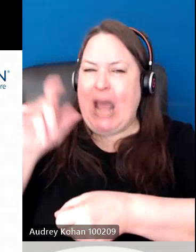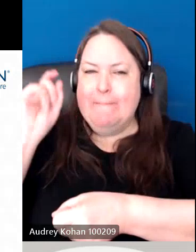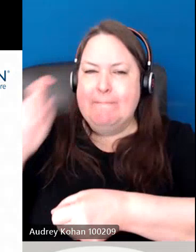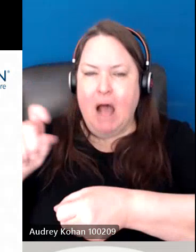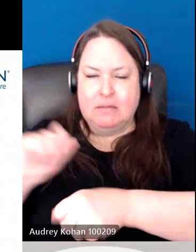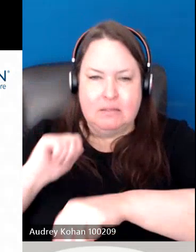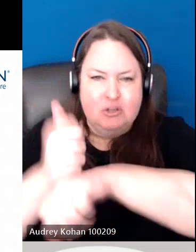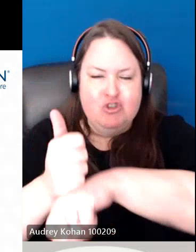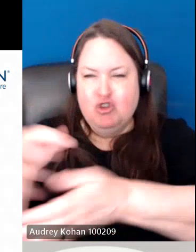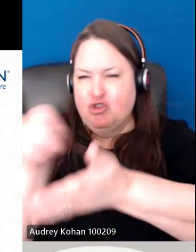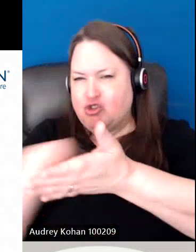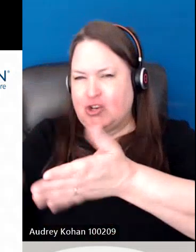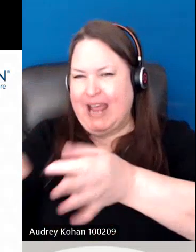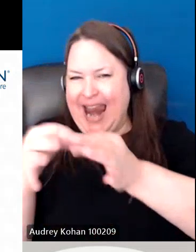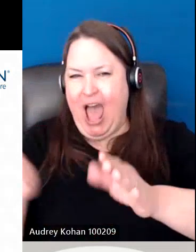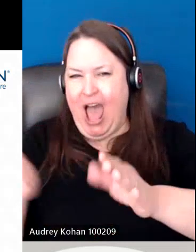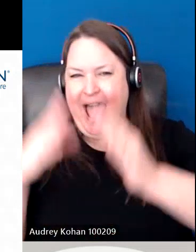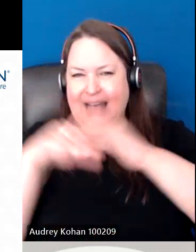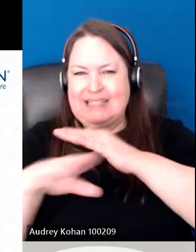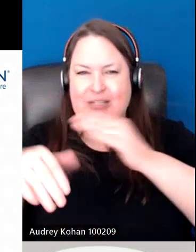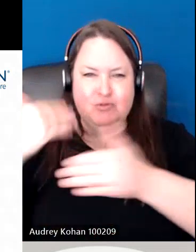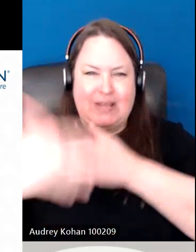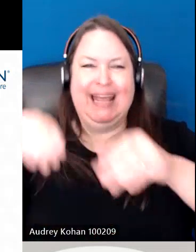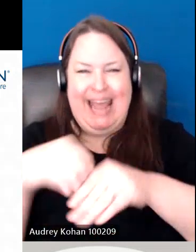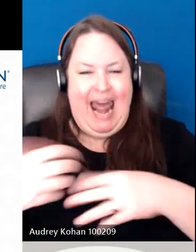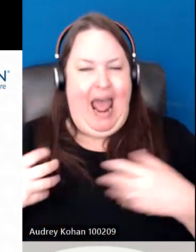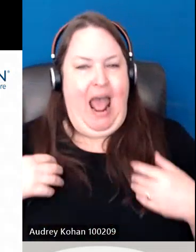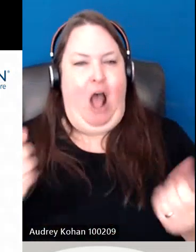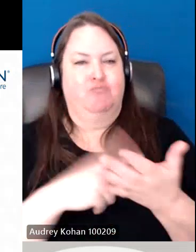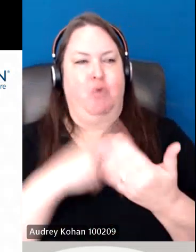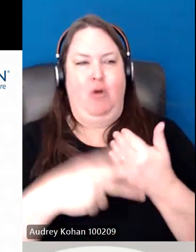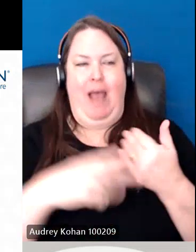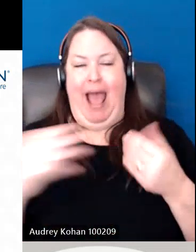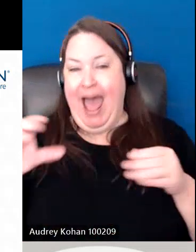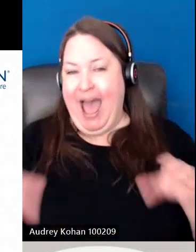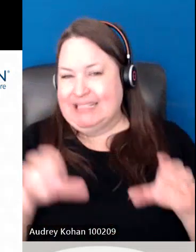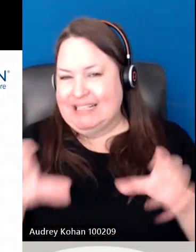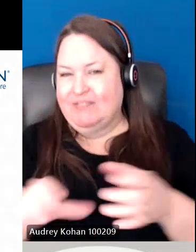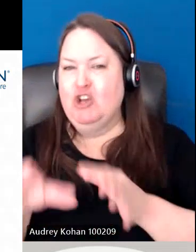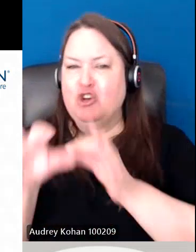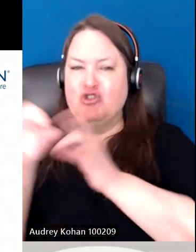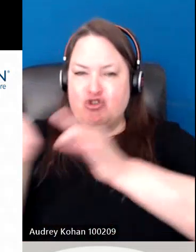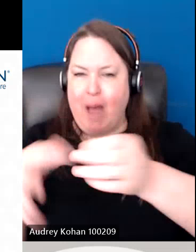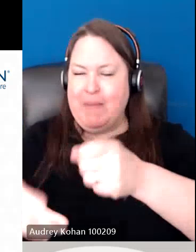language access procedures in health programs and activities describing the covered entities